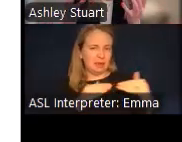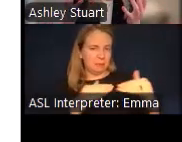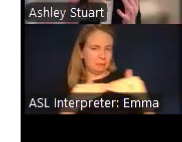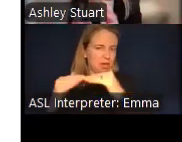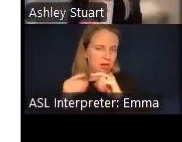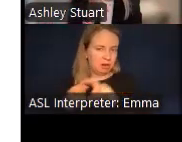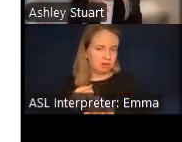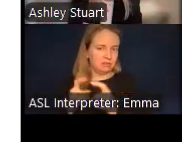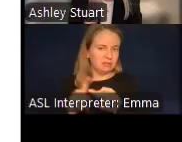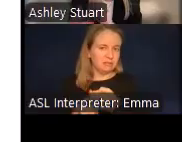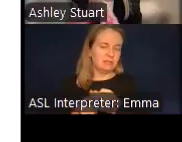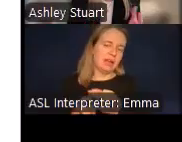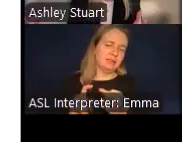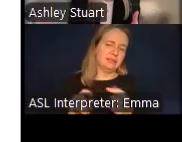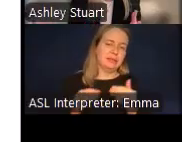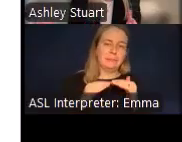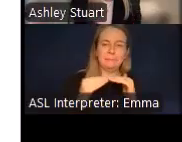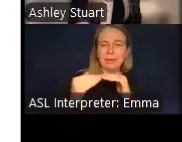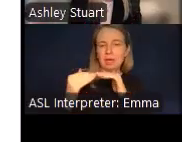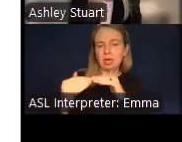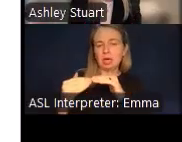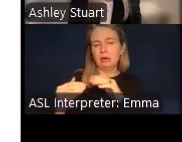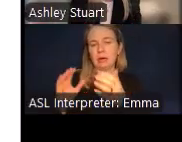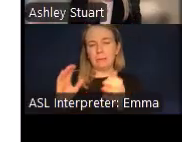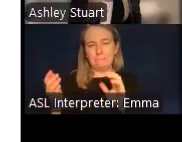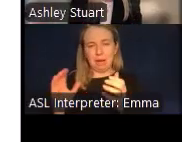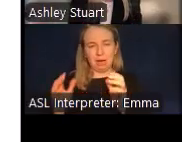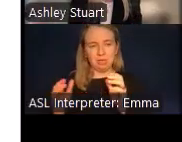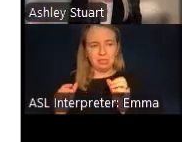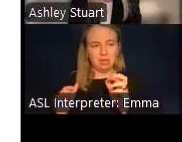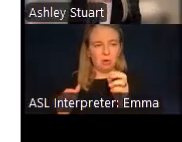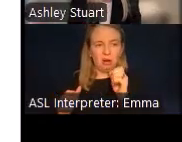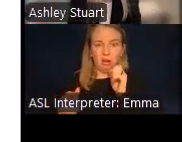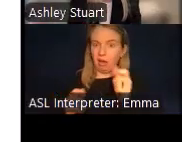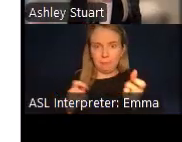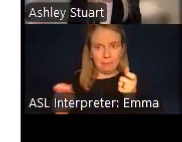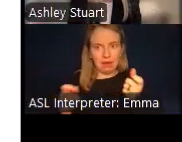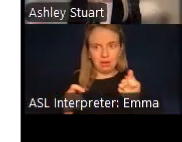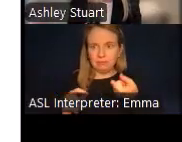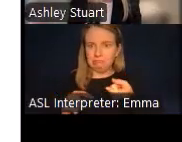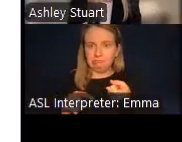peer comparison or being really unmanageable, gets at that intensity.